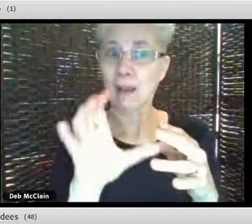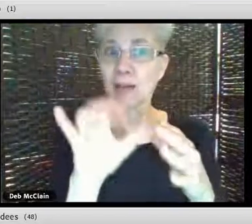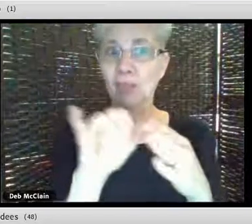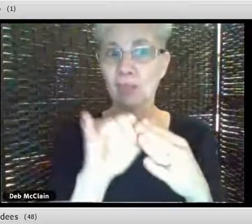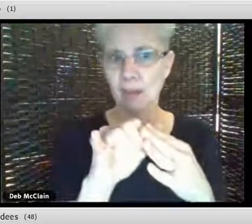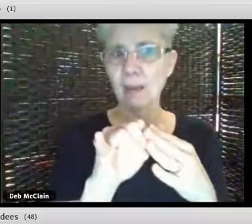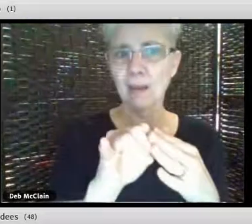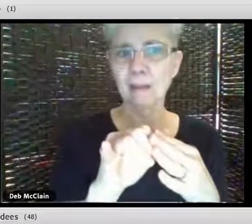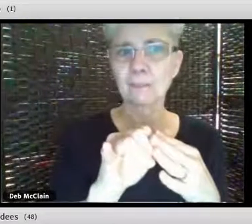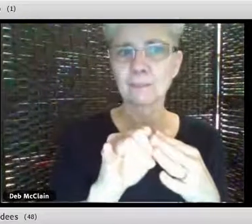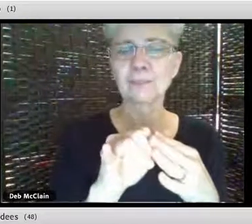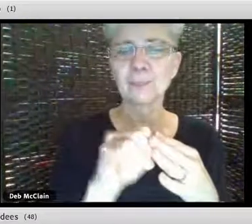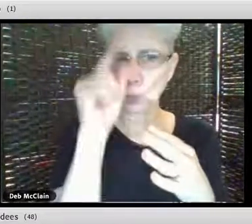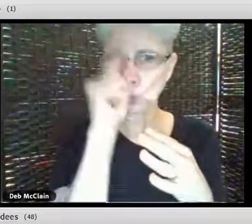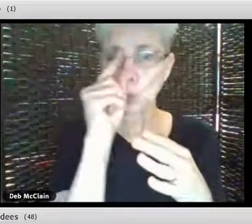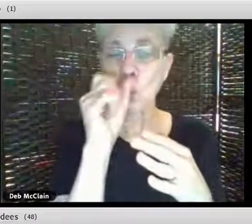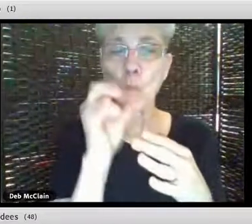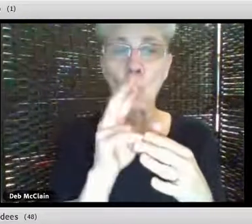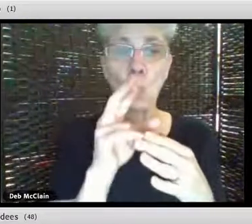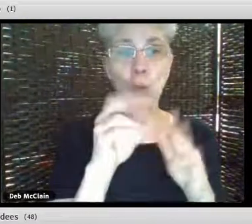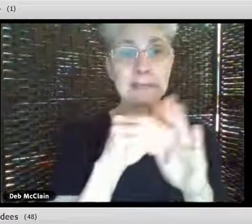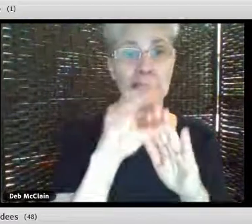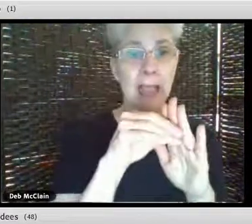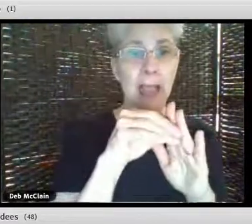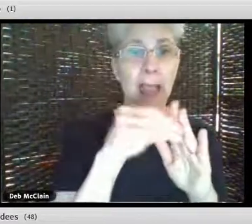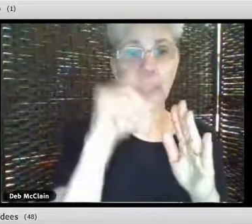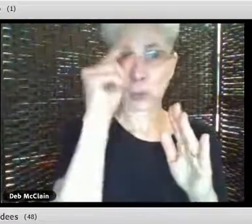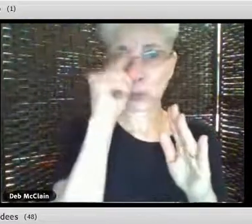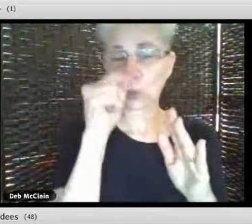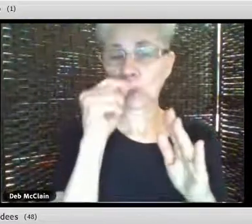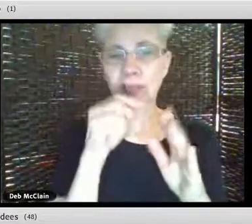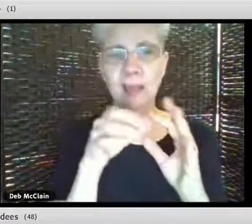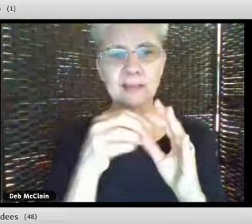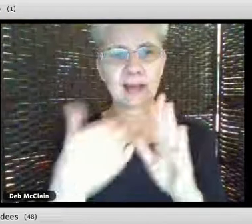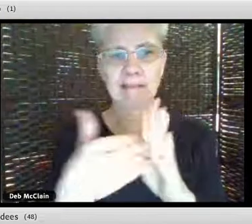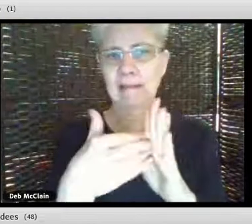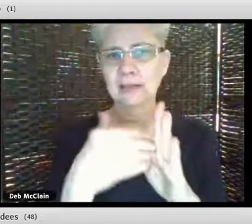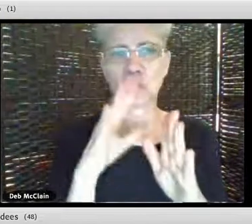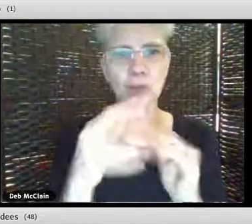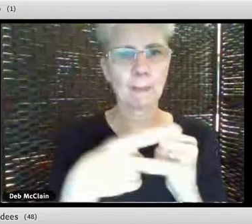yeah, sorry, as a Google doc or as a Google slide, that does not count against your space.